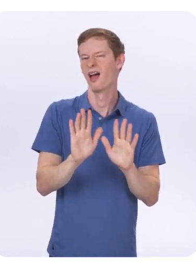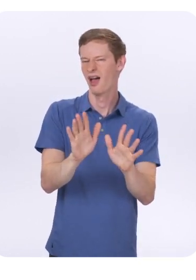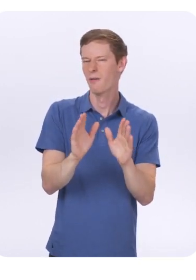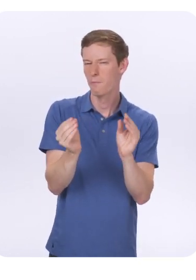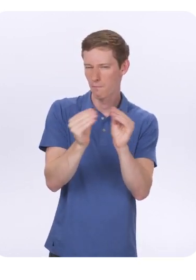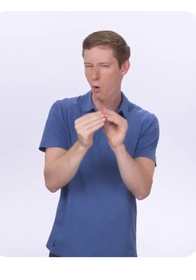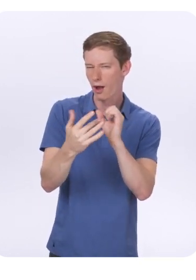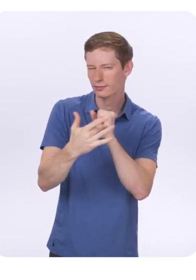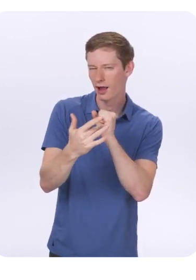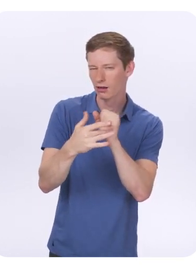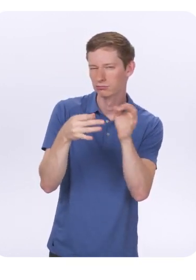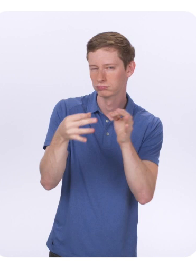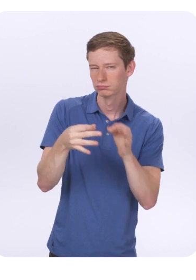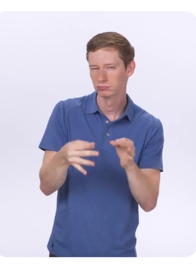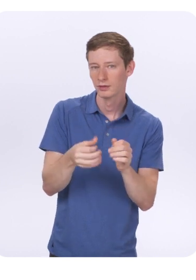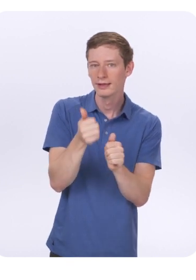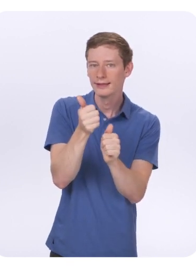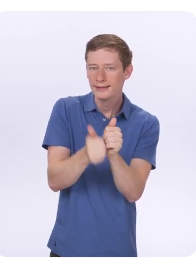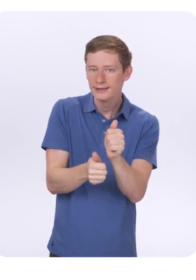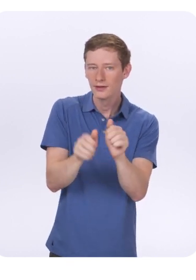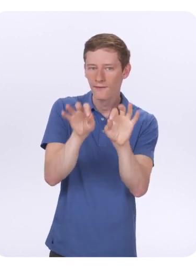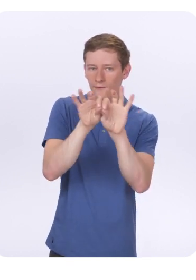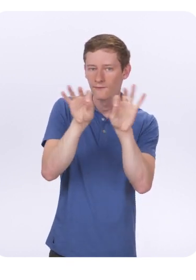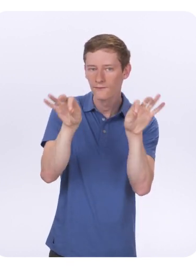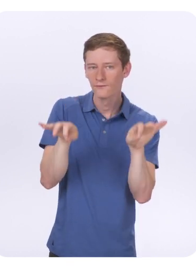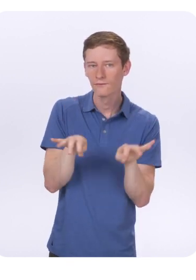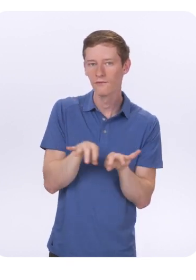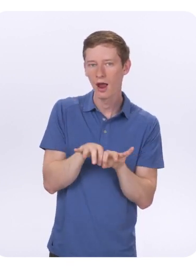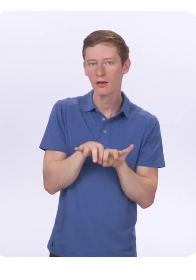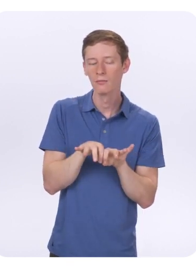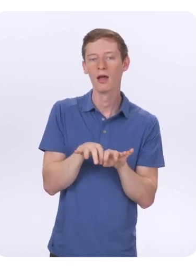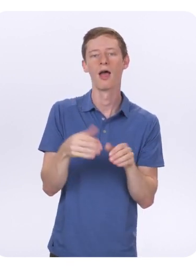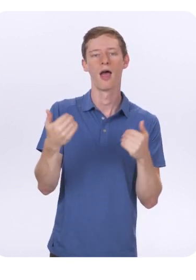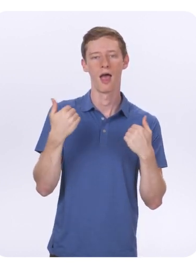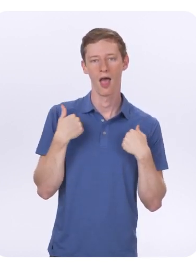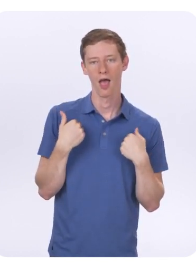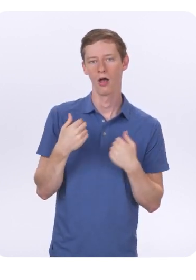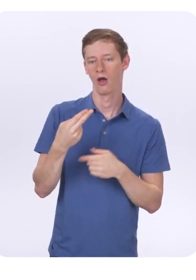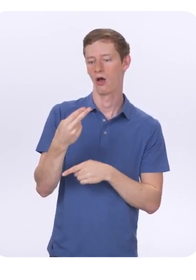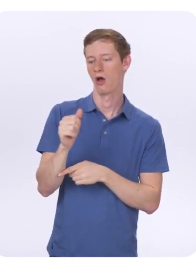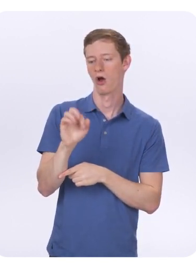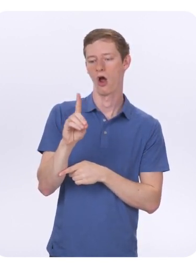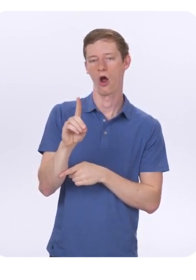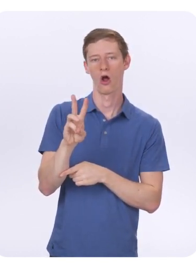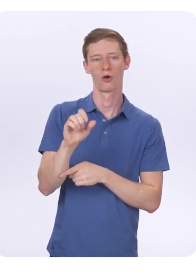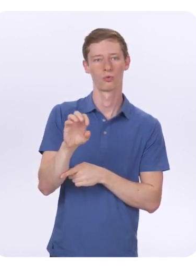each frame in your headset is a hardware accelerator GPU objects